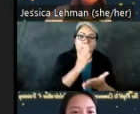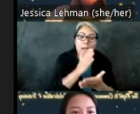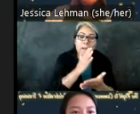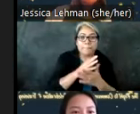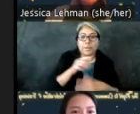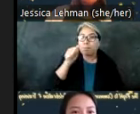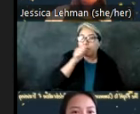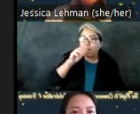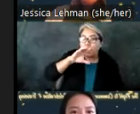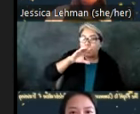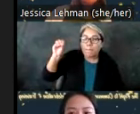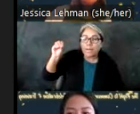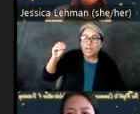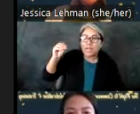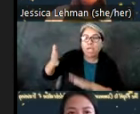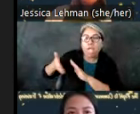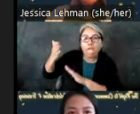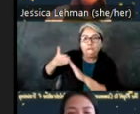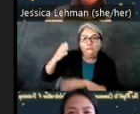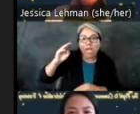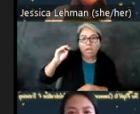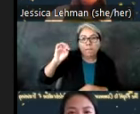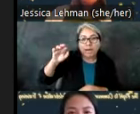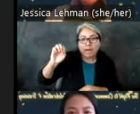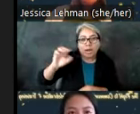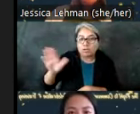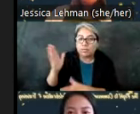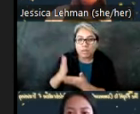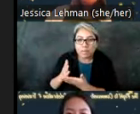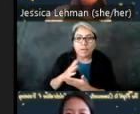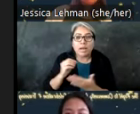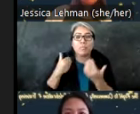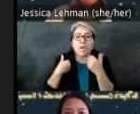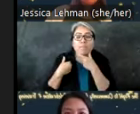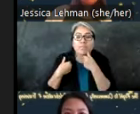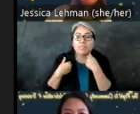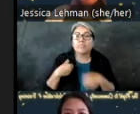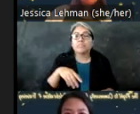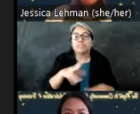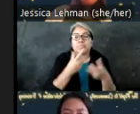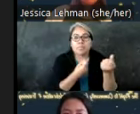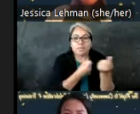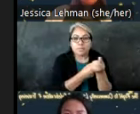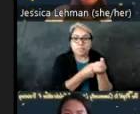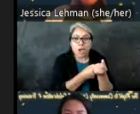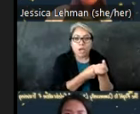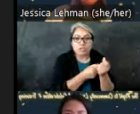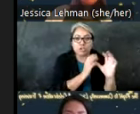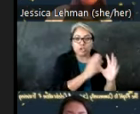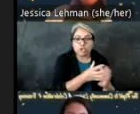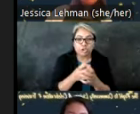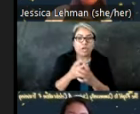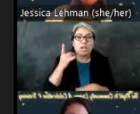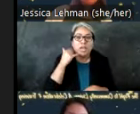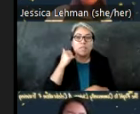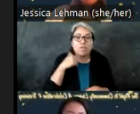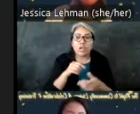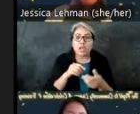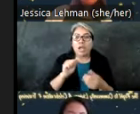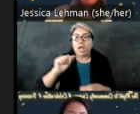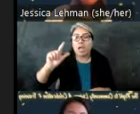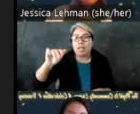ction.org or my cell phone